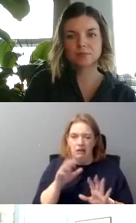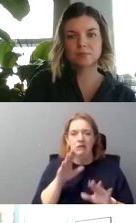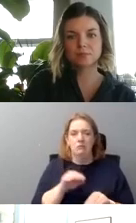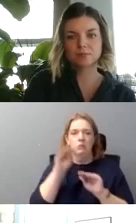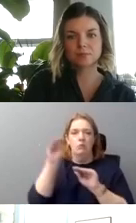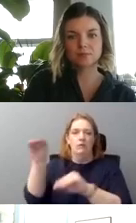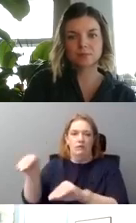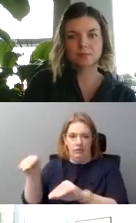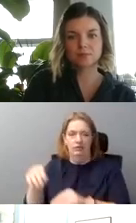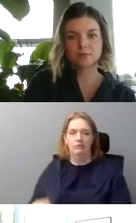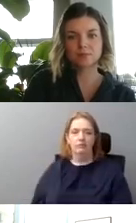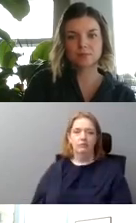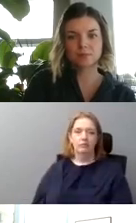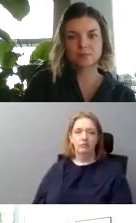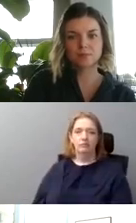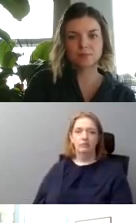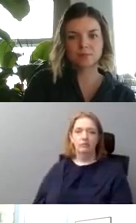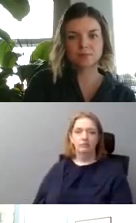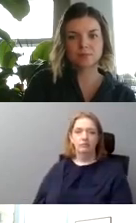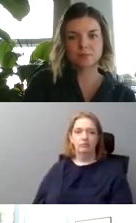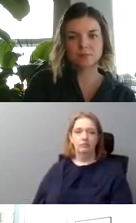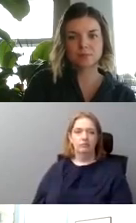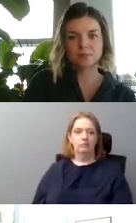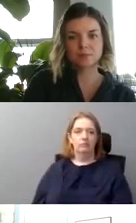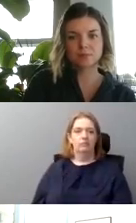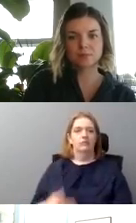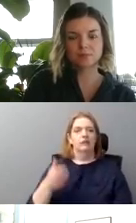then he was just trying to figure out and looking earnestly for